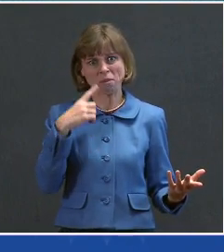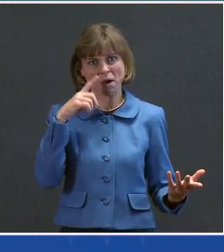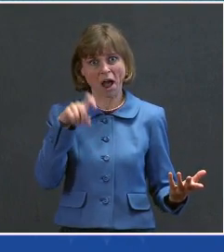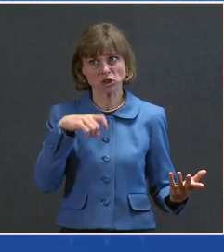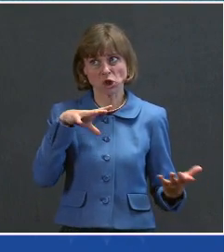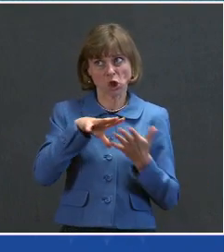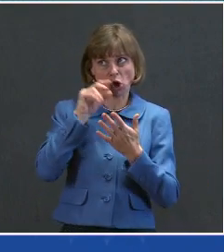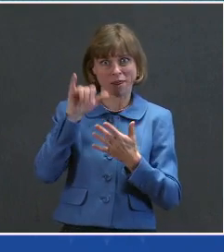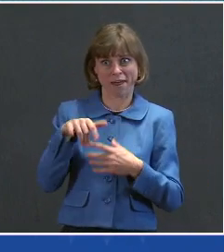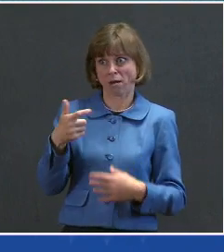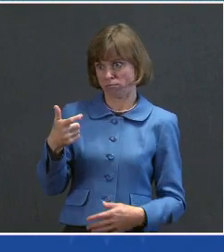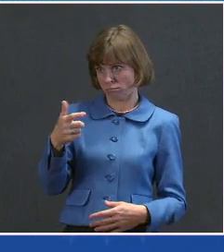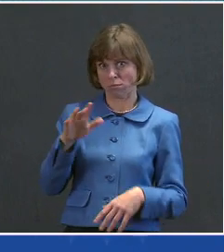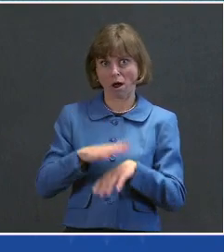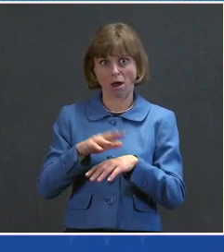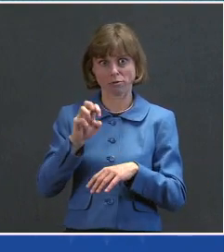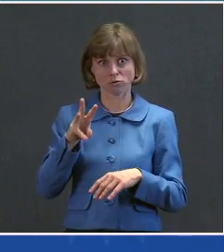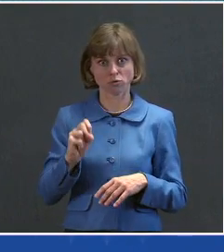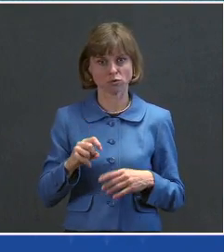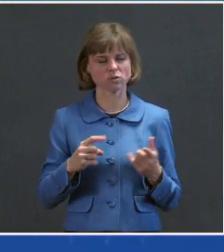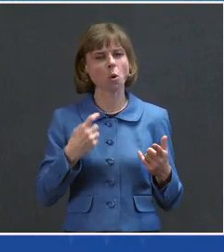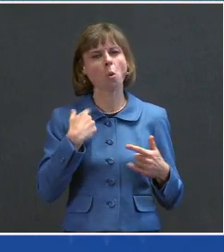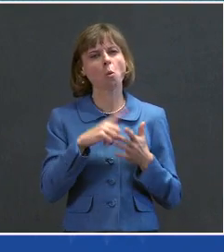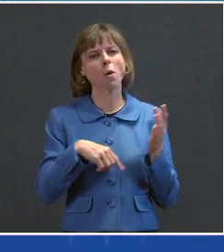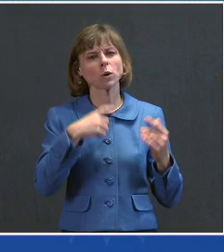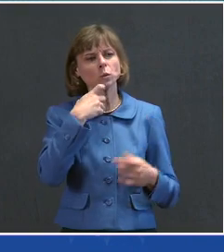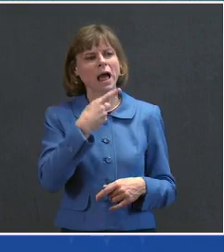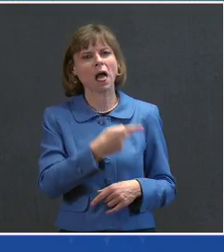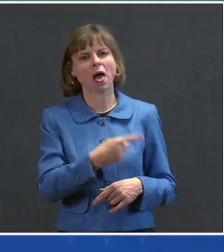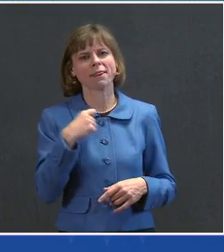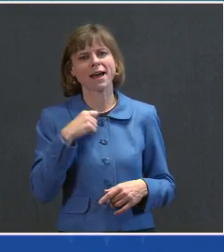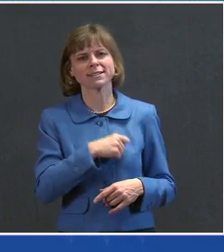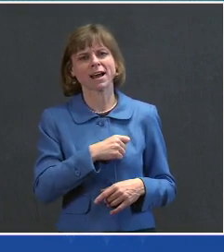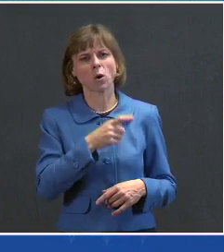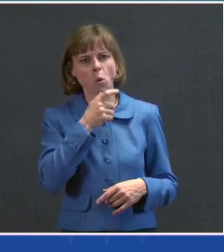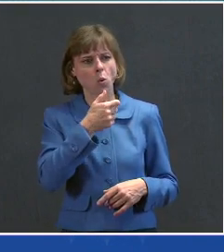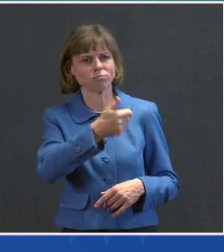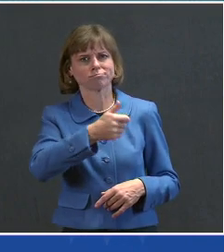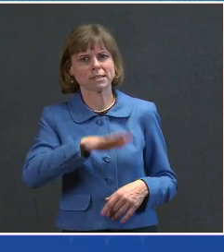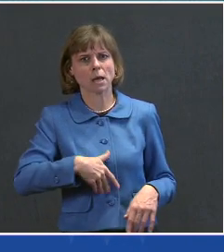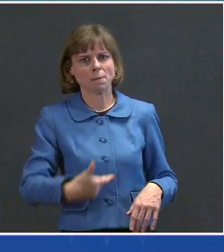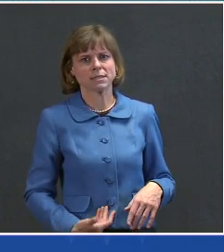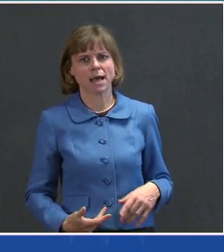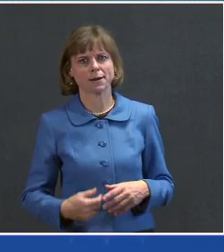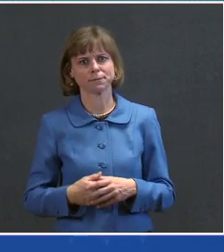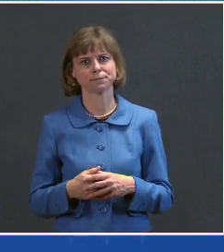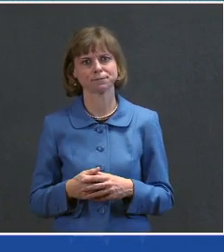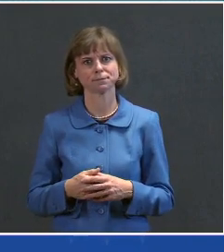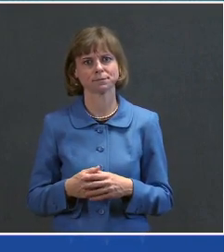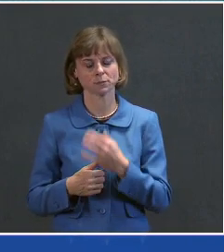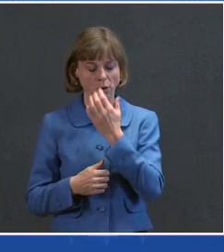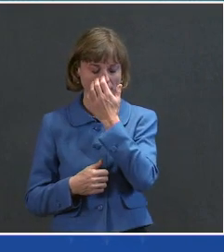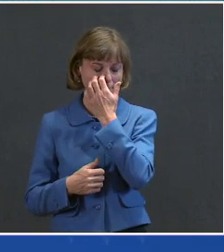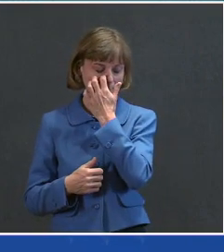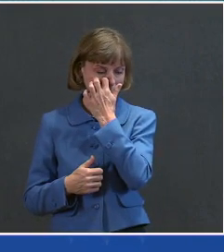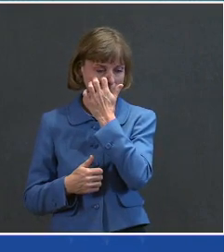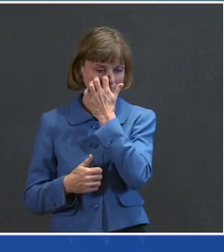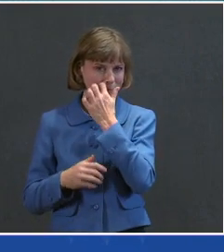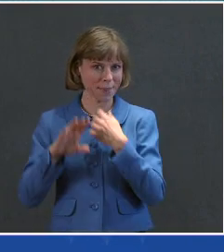What do you say to Senator Kaine and others who are upset on the Hill? Ms. Psaki: Well, I know that statement was from a couple of days ago.